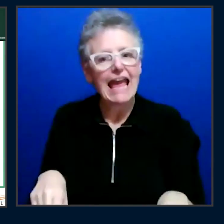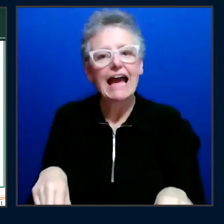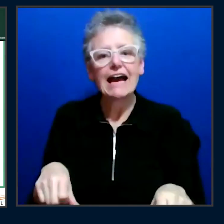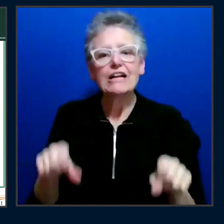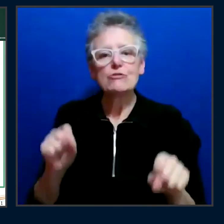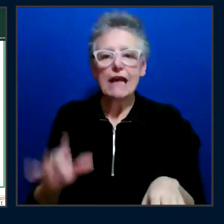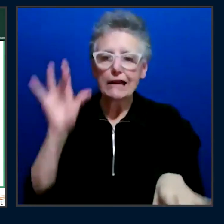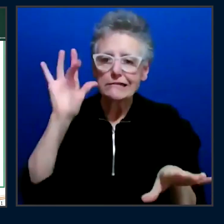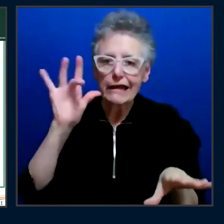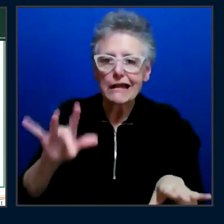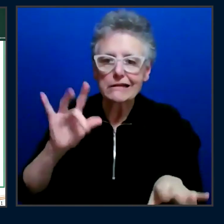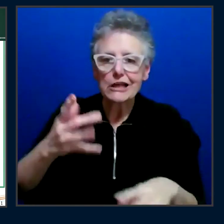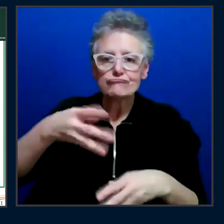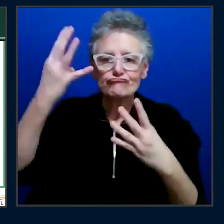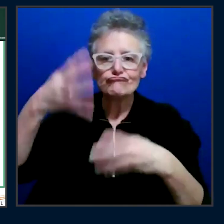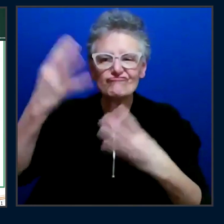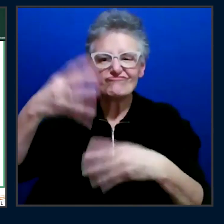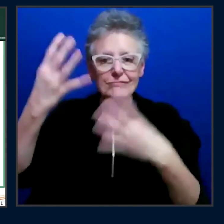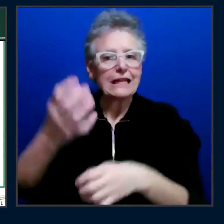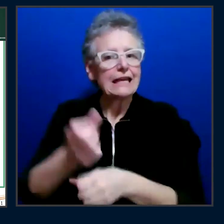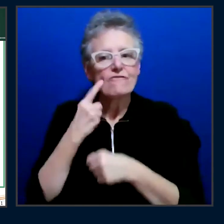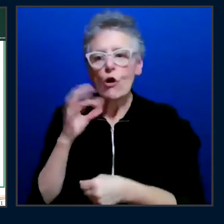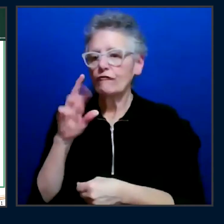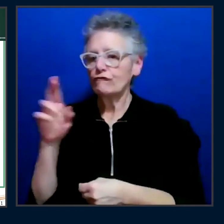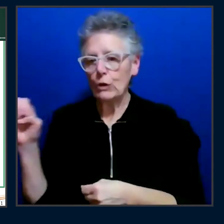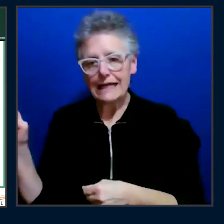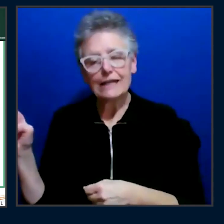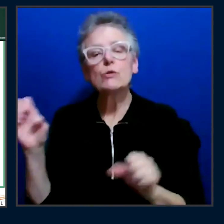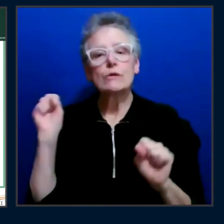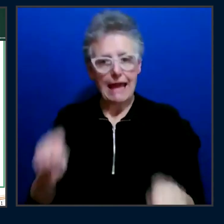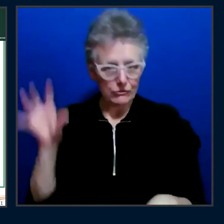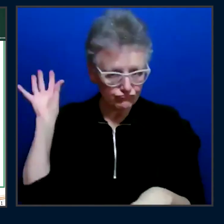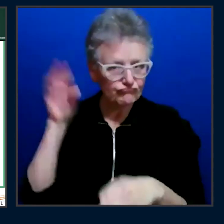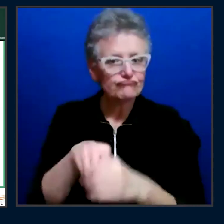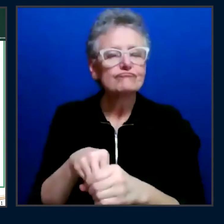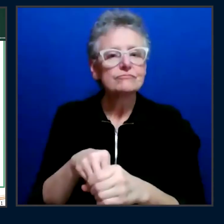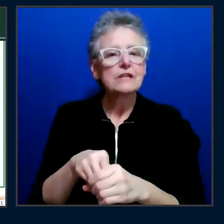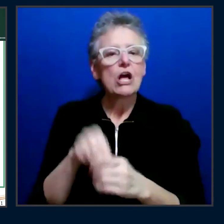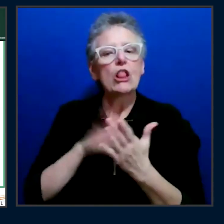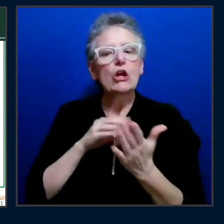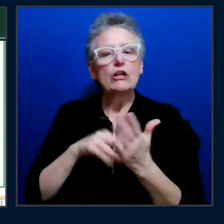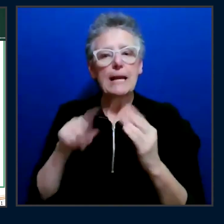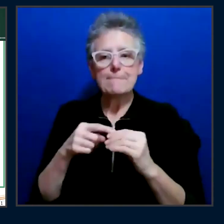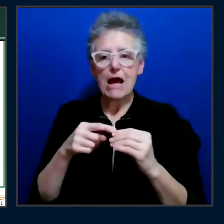you can click through, you can access it for free, and you can take part in learning about those